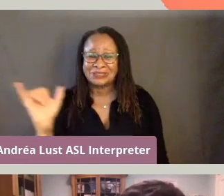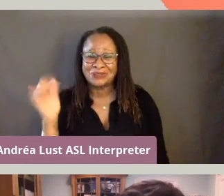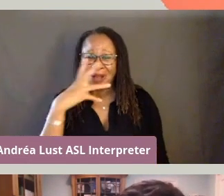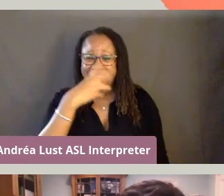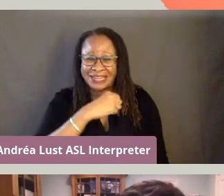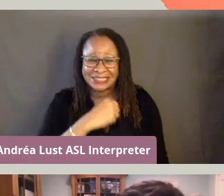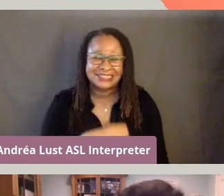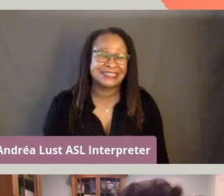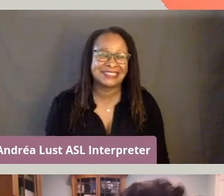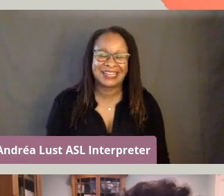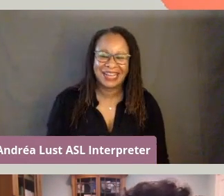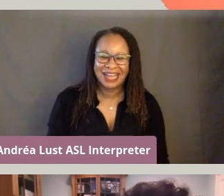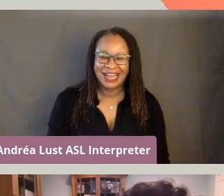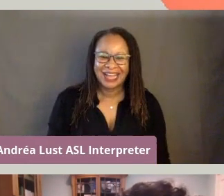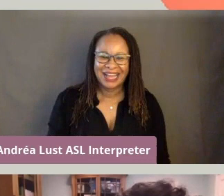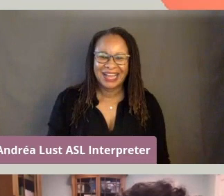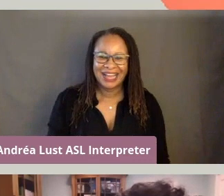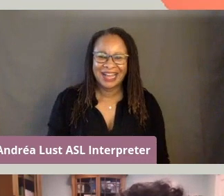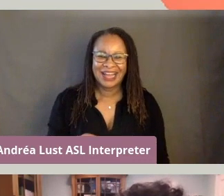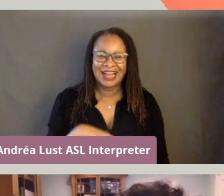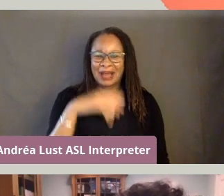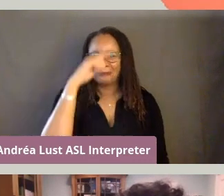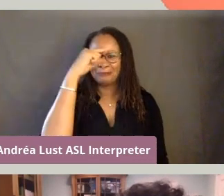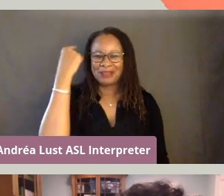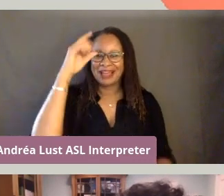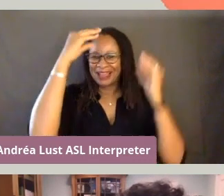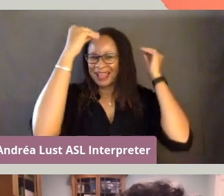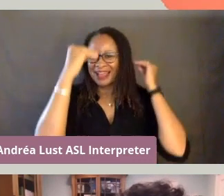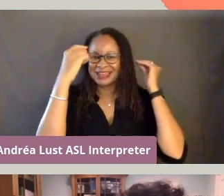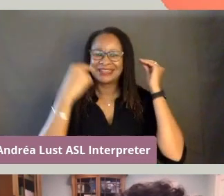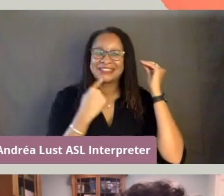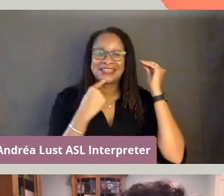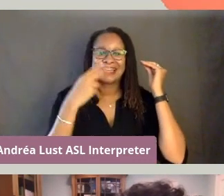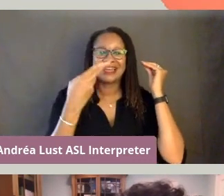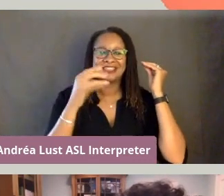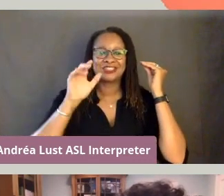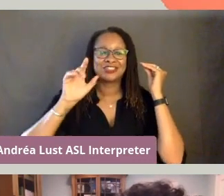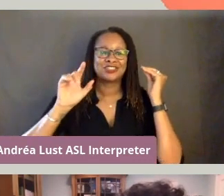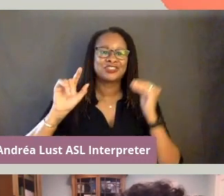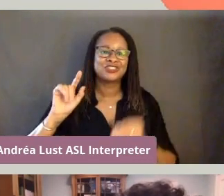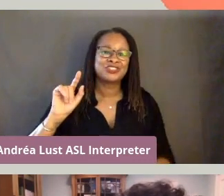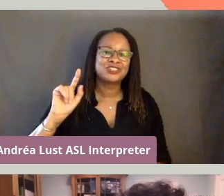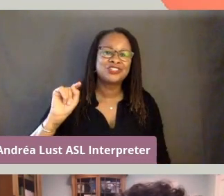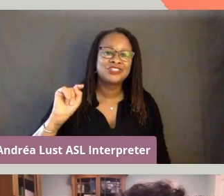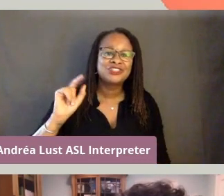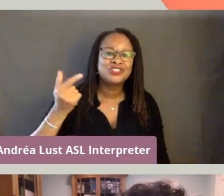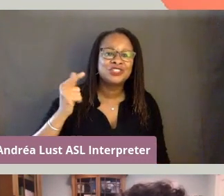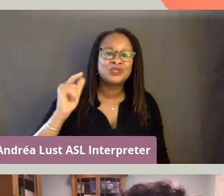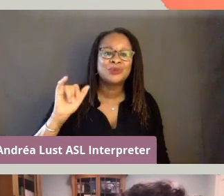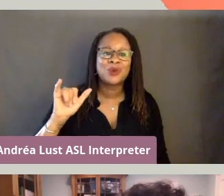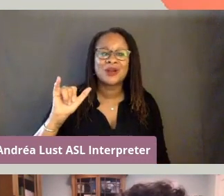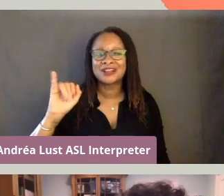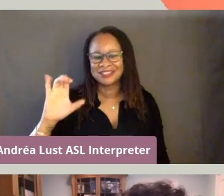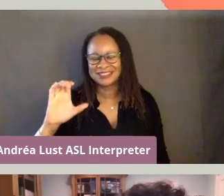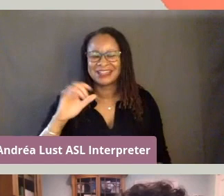in a black hat that says HQIC and eyes that look exhausted .